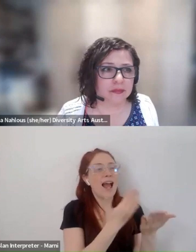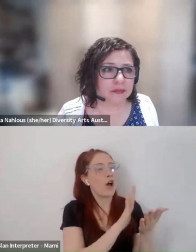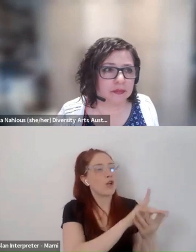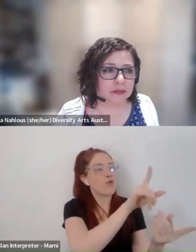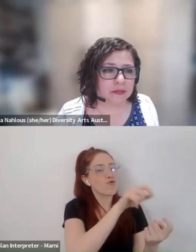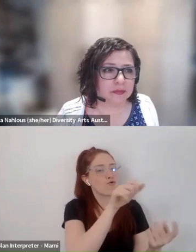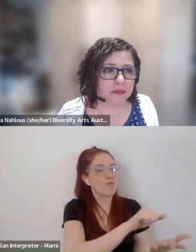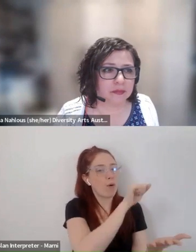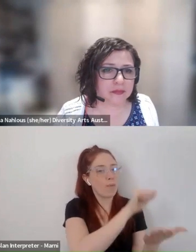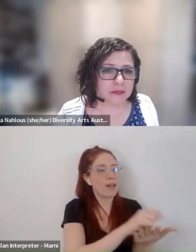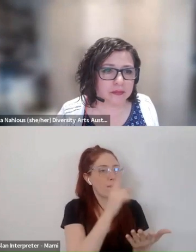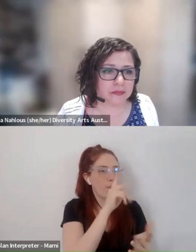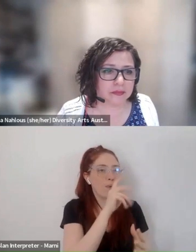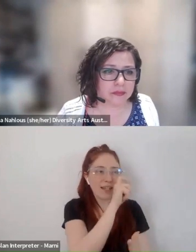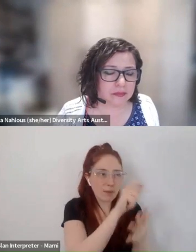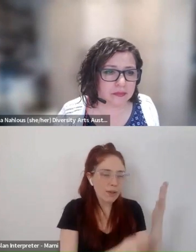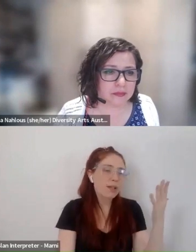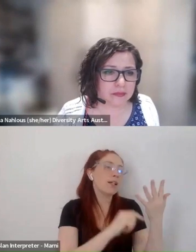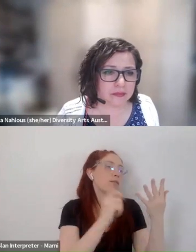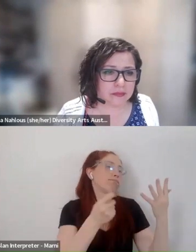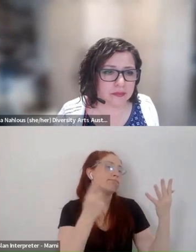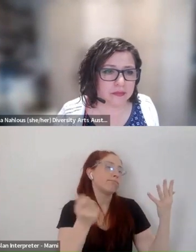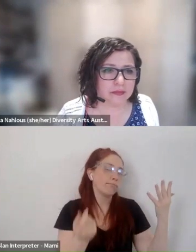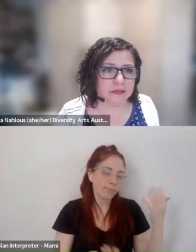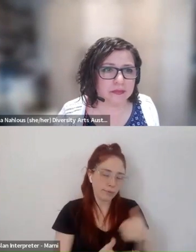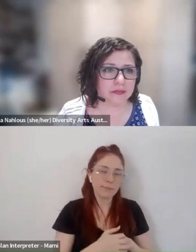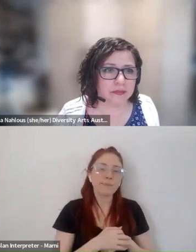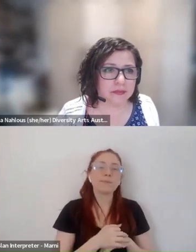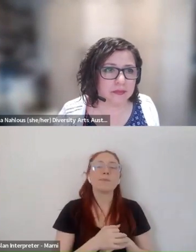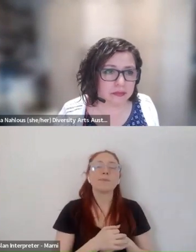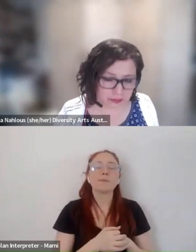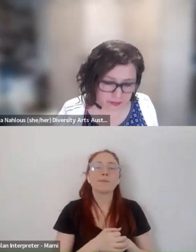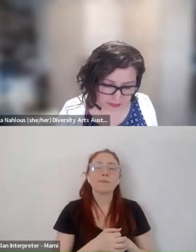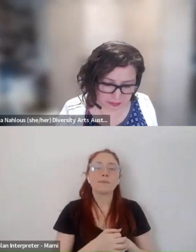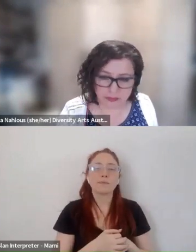roles. Because I love I love knowing closed, that pipeline